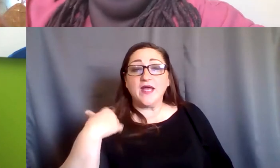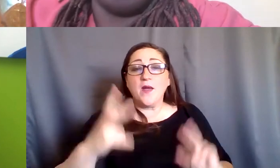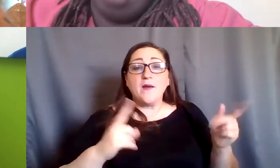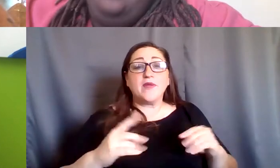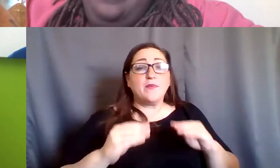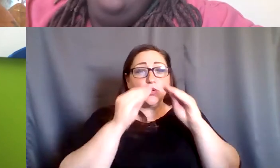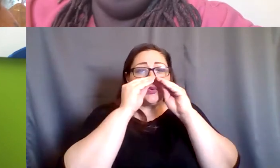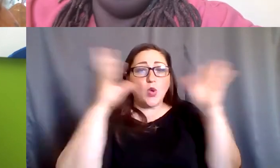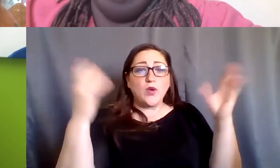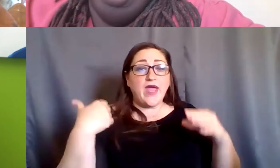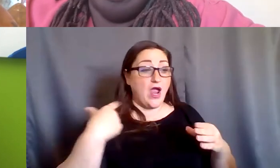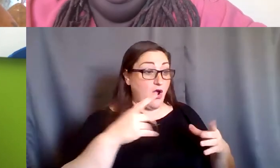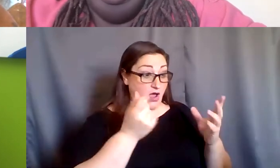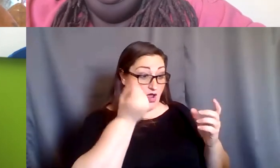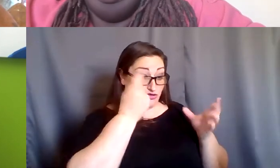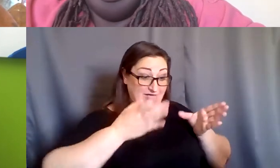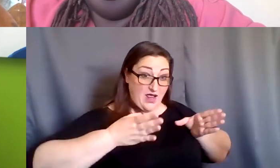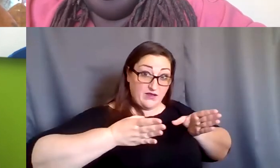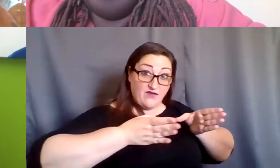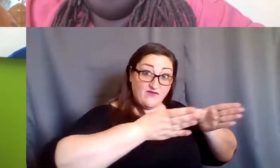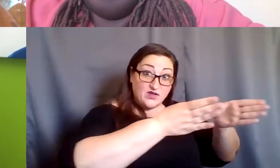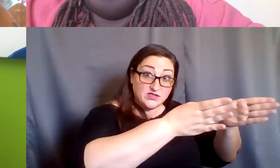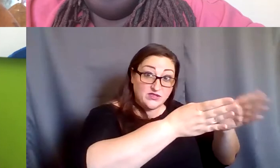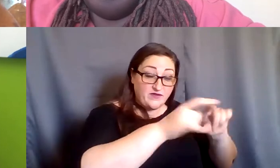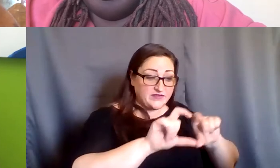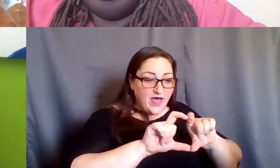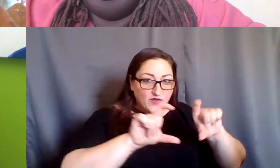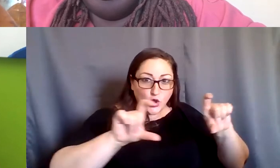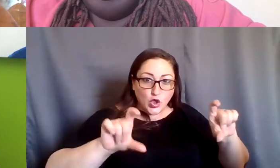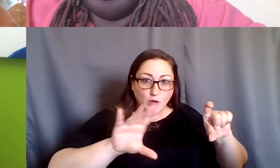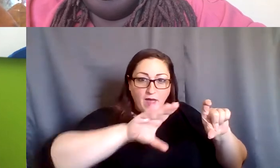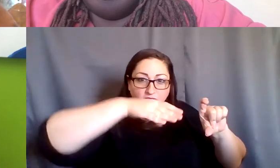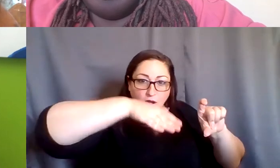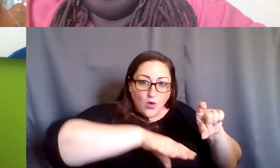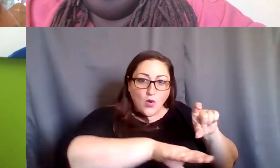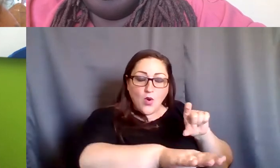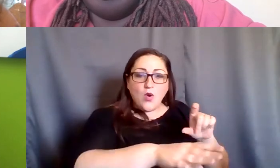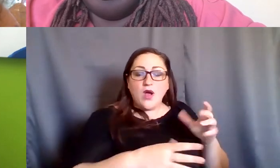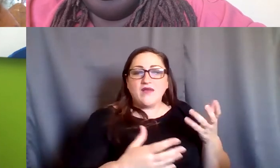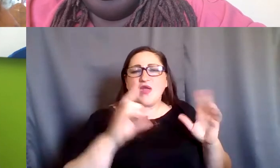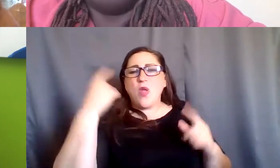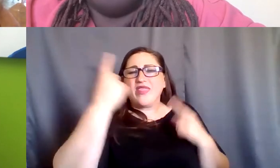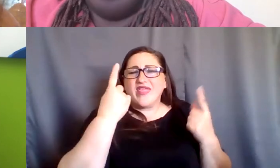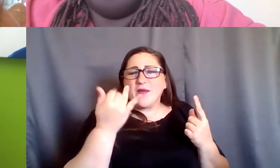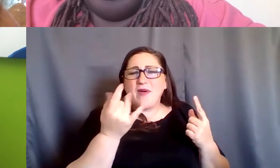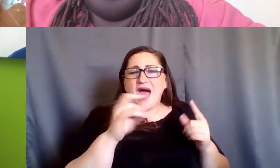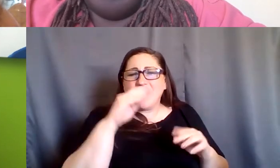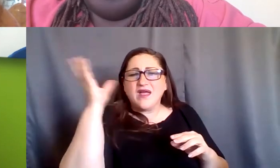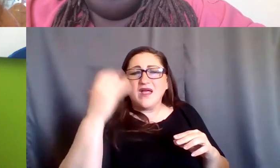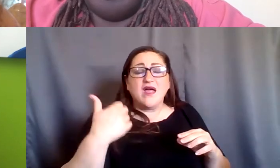or they broke their leg or something, and then all of a sudden they realize that they can’t get on the sidewalk without a struggle or they might have to walk through the street.